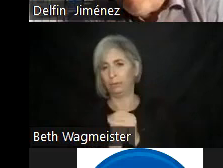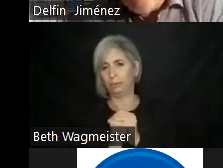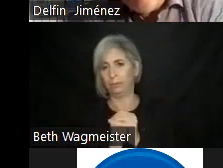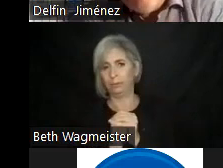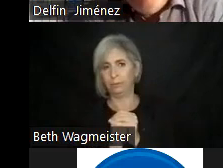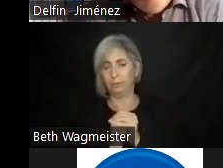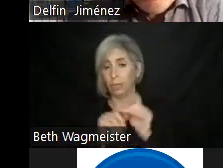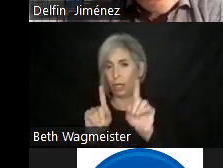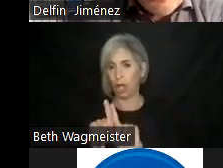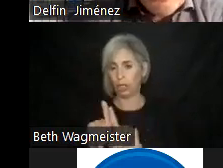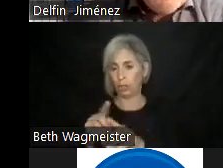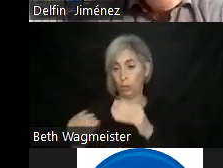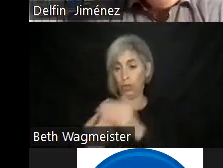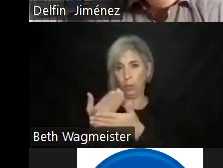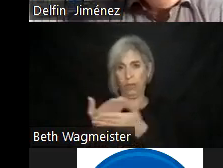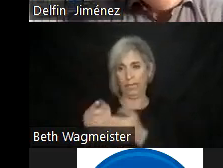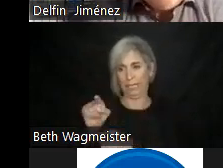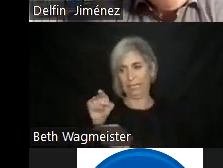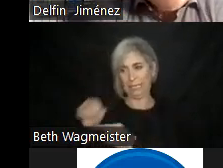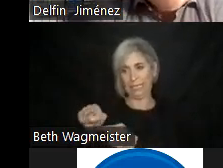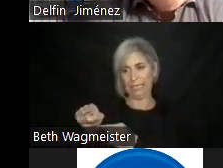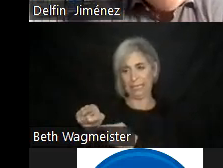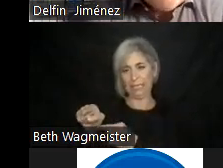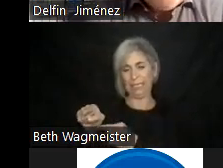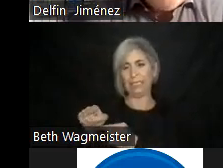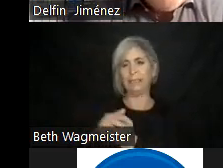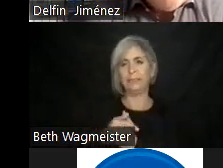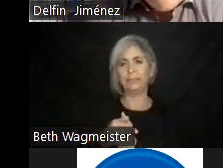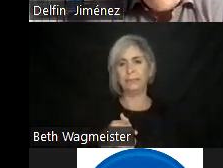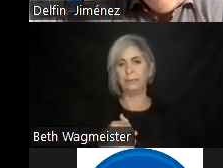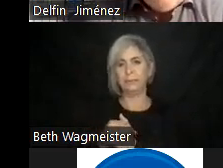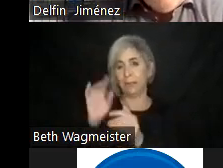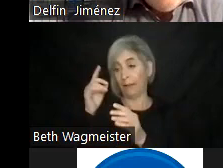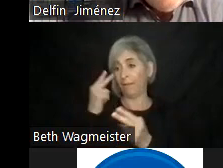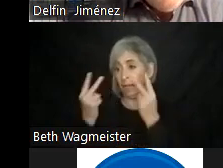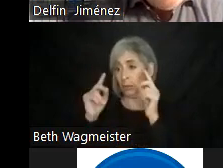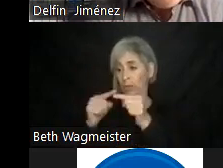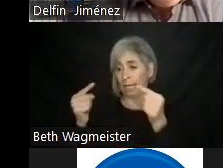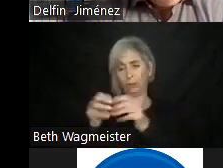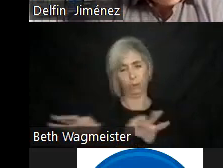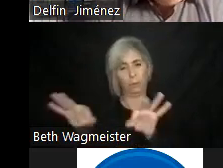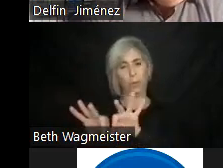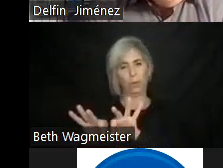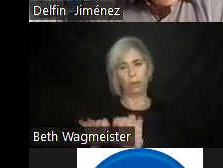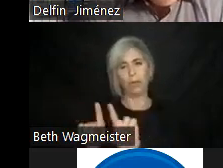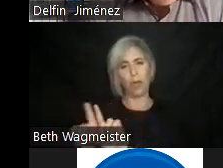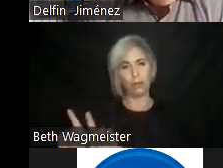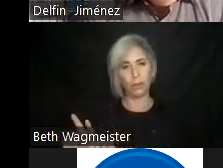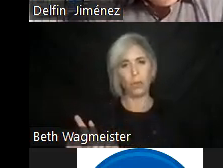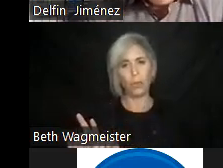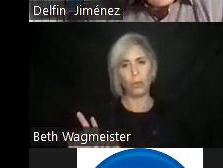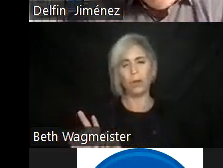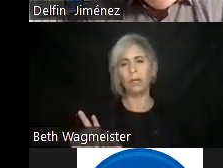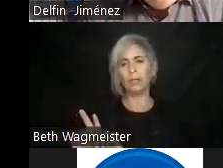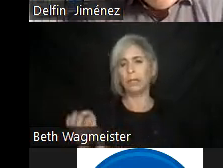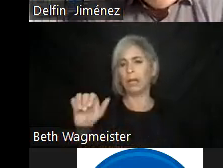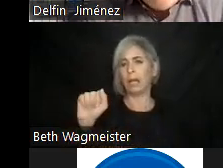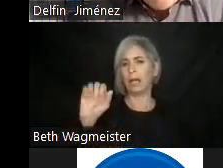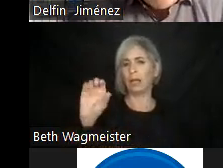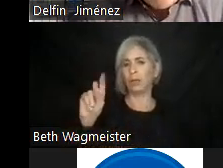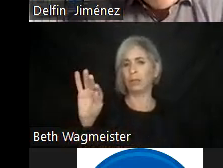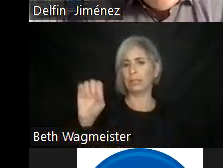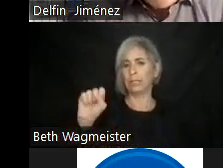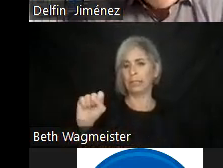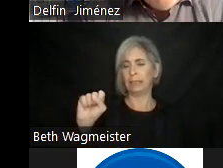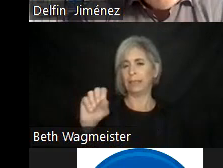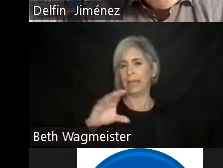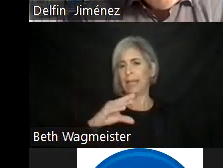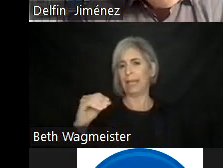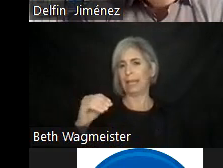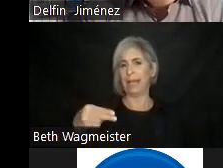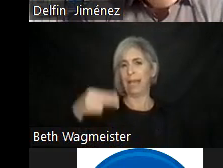More new things in this standard. Visual contrast is important. And while acoustics in 5.7 and